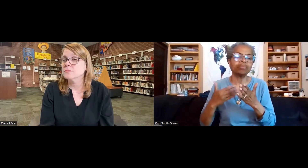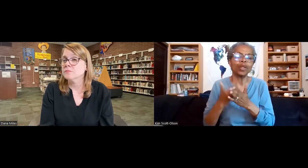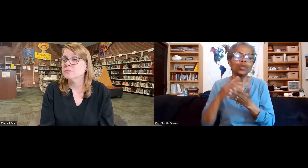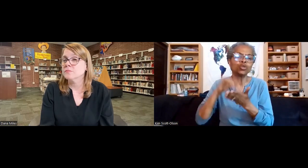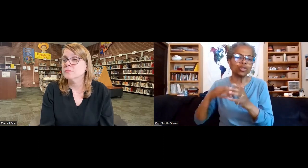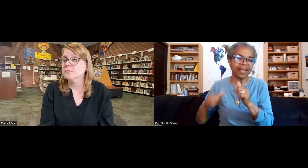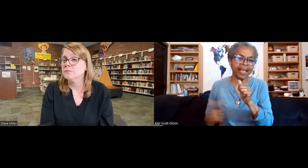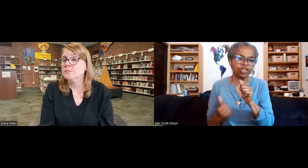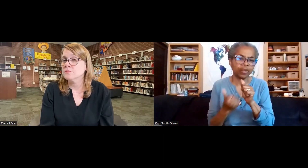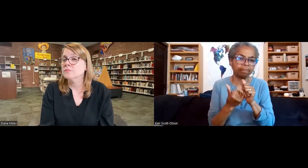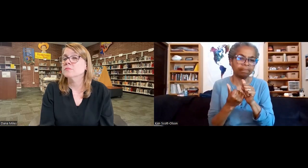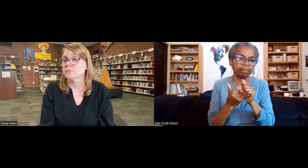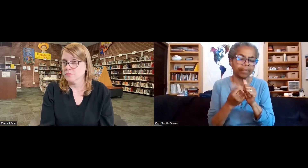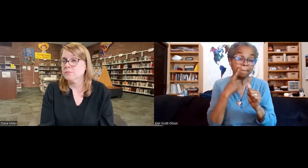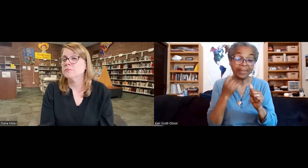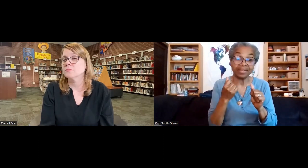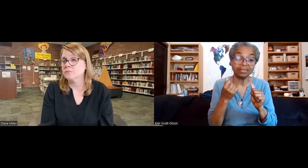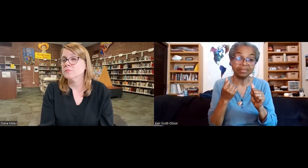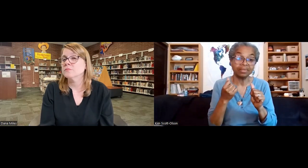How do we help those new students catch up?